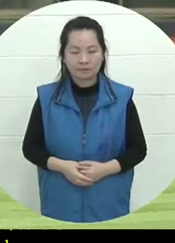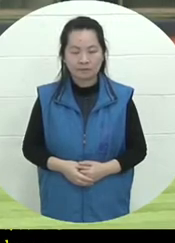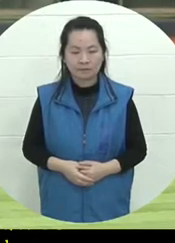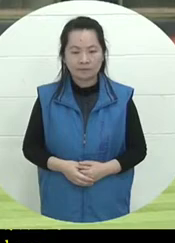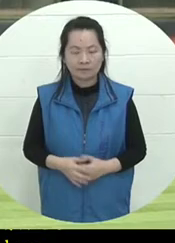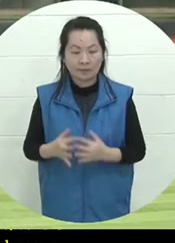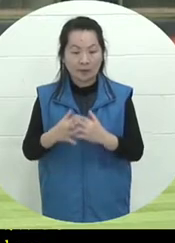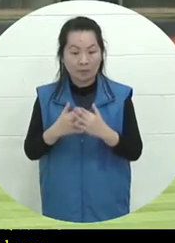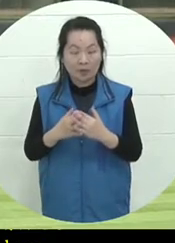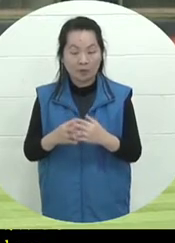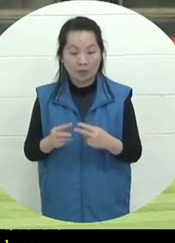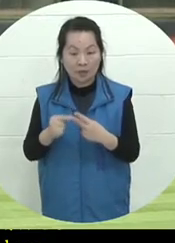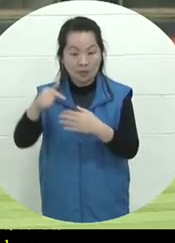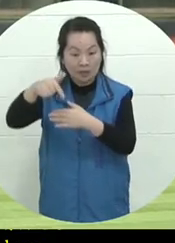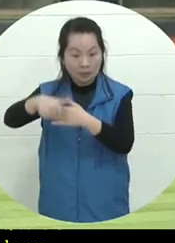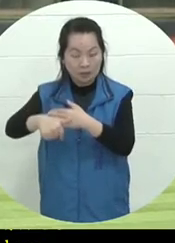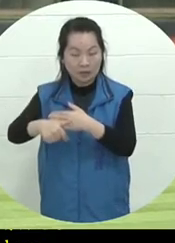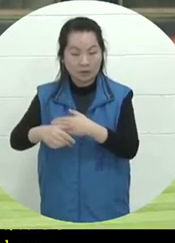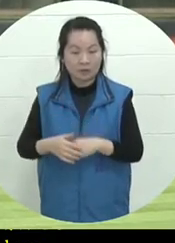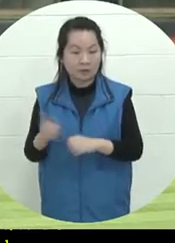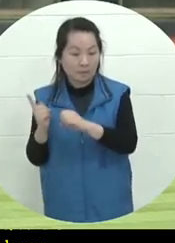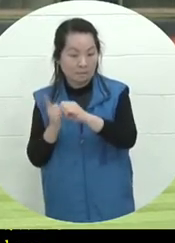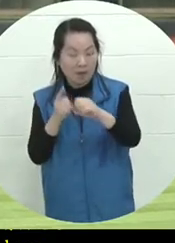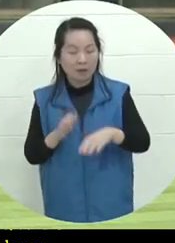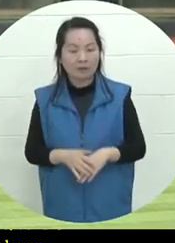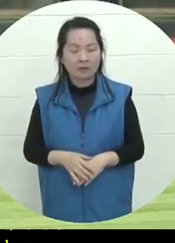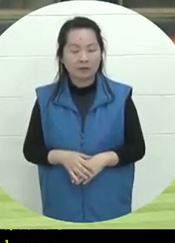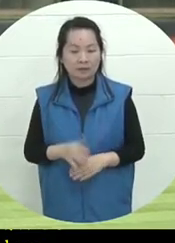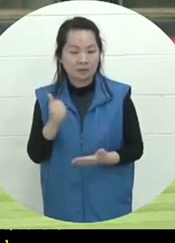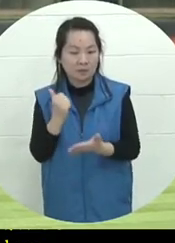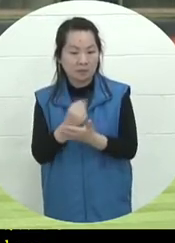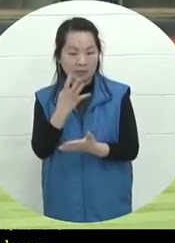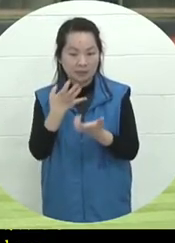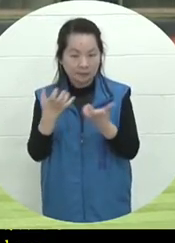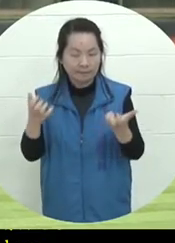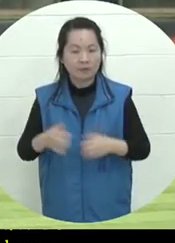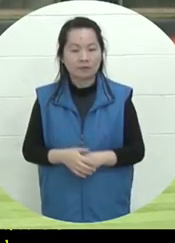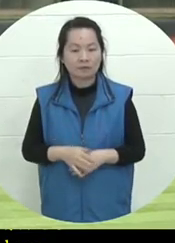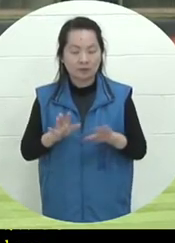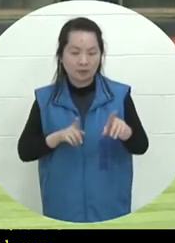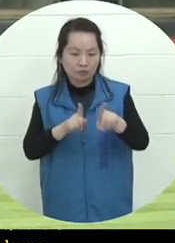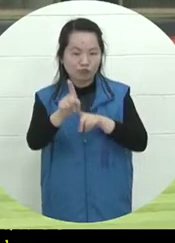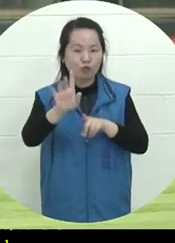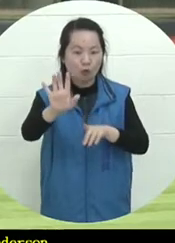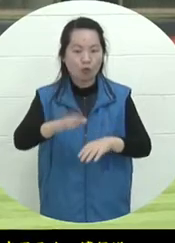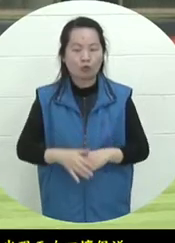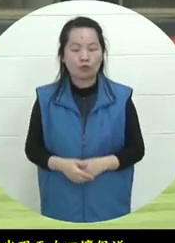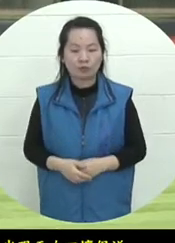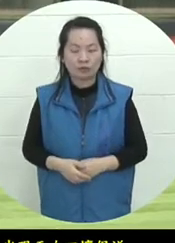. The U.S. team's offense in the second half of the second inning was already on the offensive. The next 4 points led to a 5:2 lead , but it was still two outs